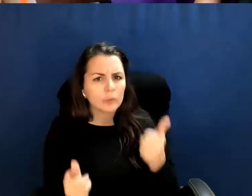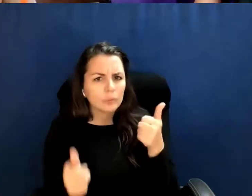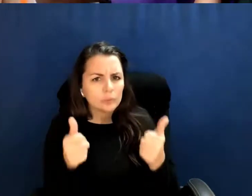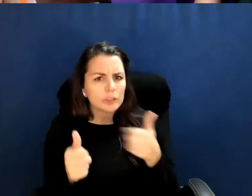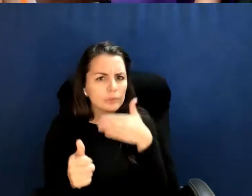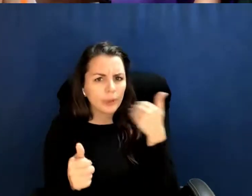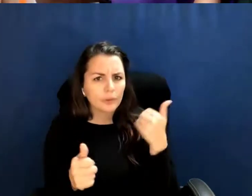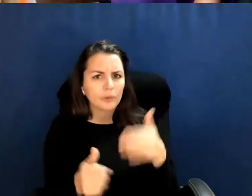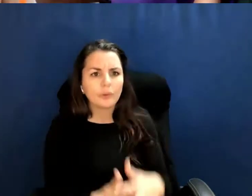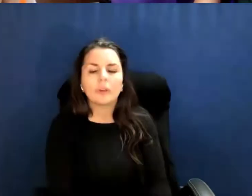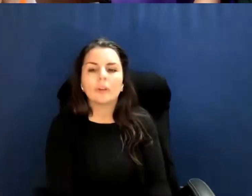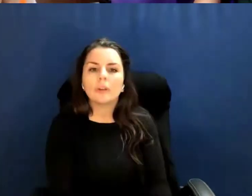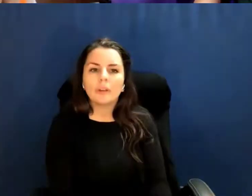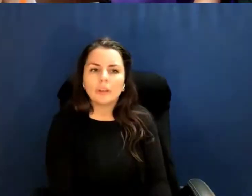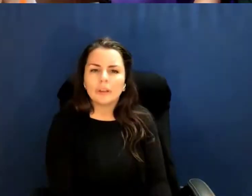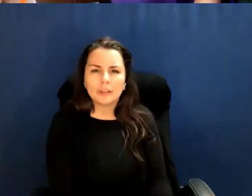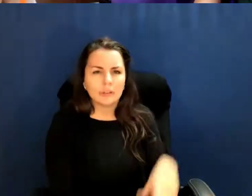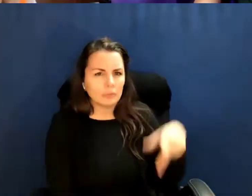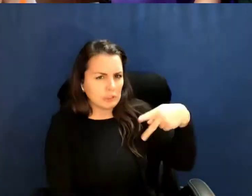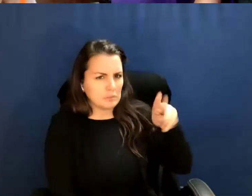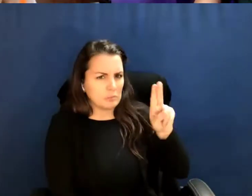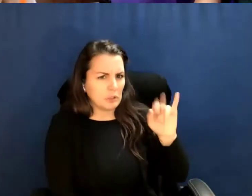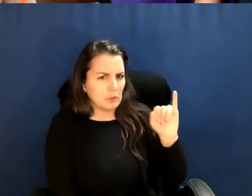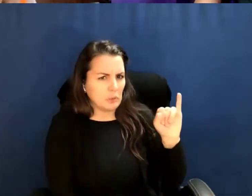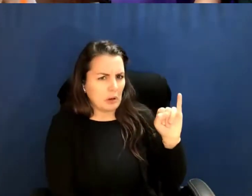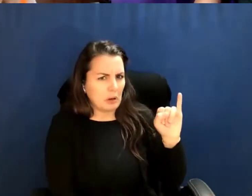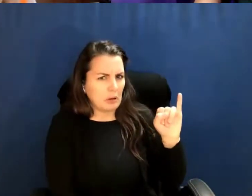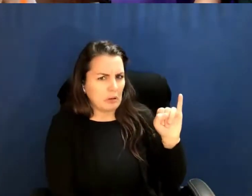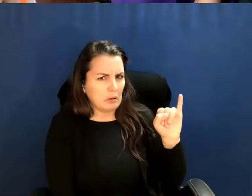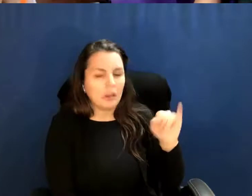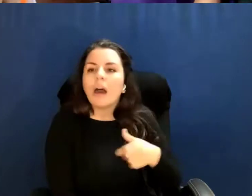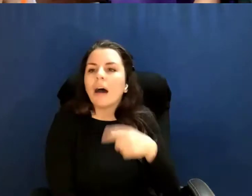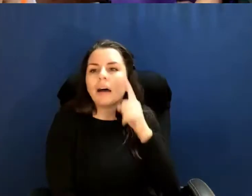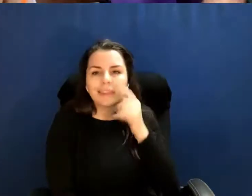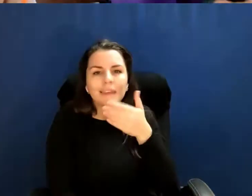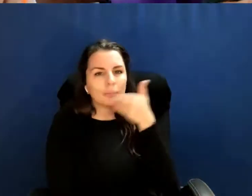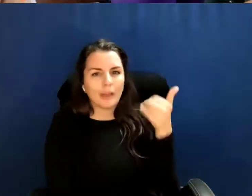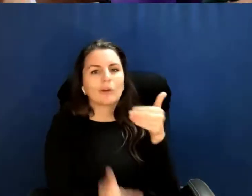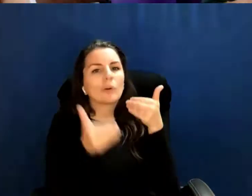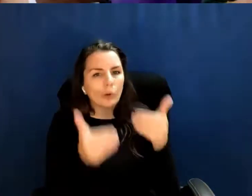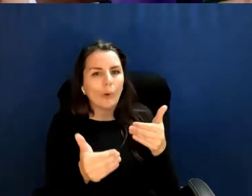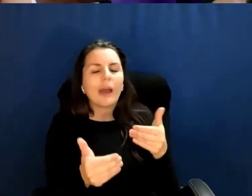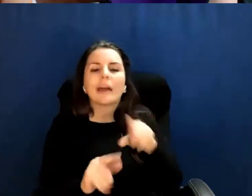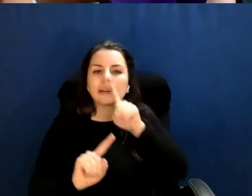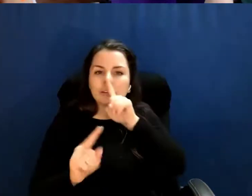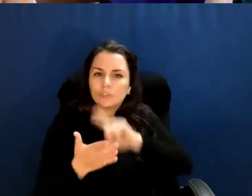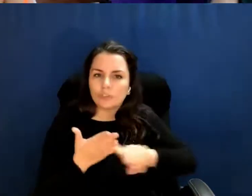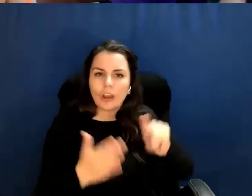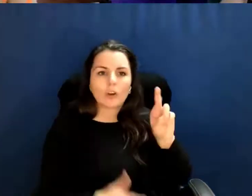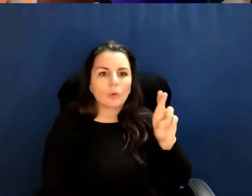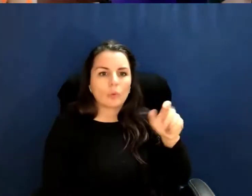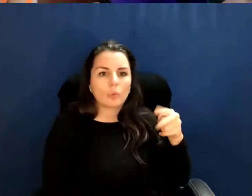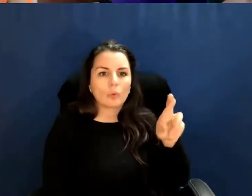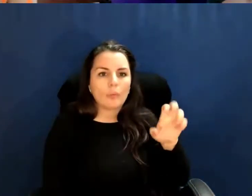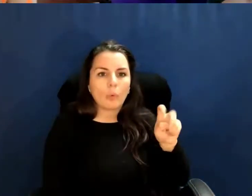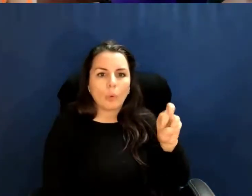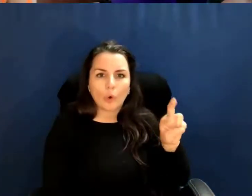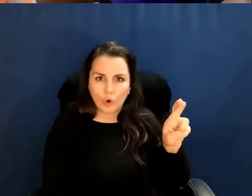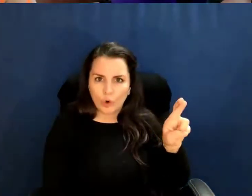Lisa Chadwick: What's a PUI? Sheri Cummins: I think that's one where you're going to want to reach out to .. . I would go into RePORTER. Lisa Chadwick: Yeah. Sheri Cummins: I would go through and identify